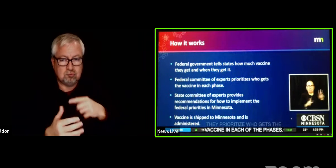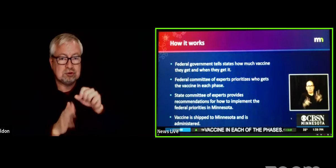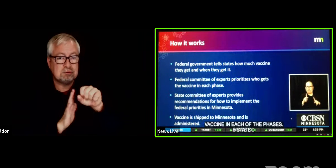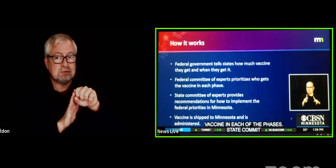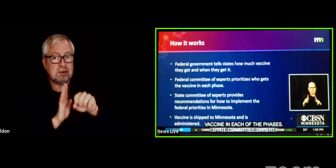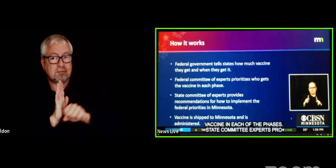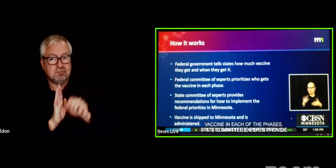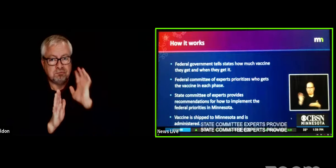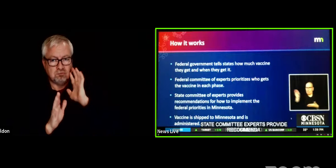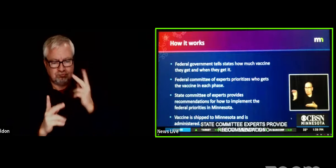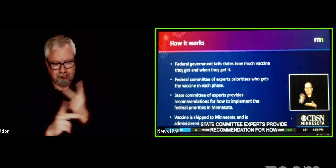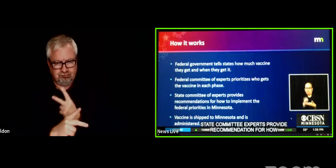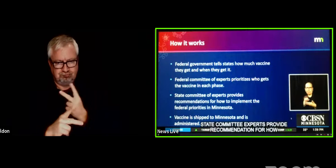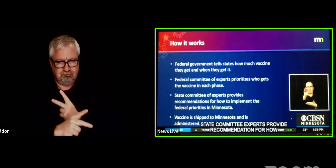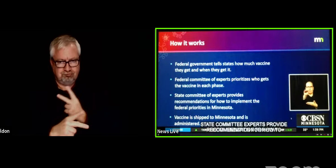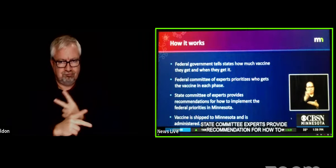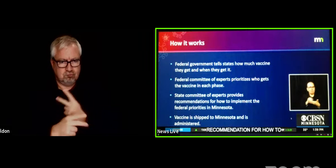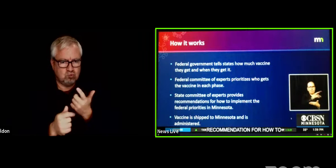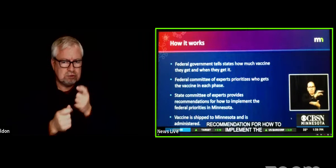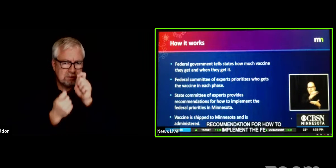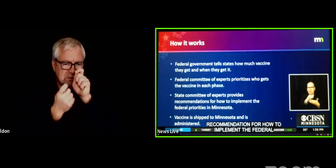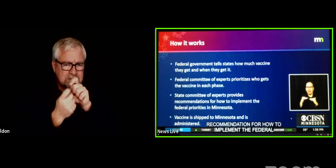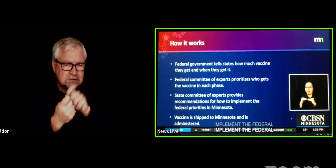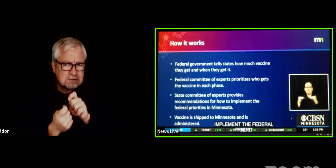DETAILS. THAT GROUP HAS MET, IT IS MADE UP OF OUR STATE'S